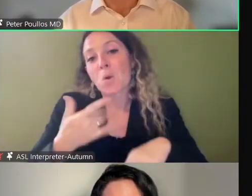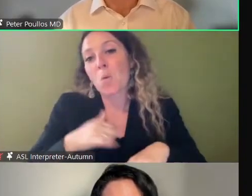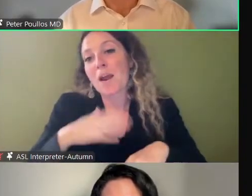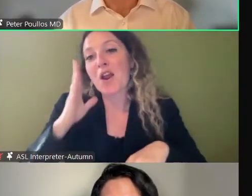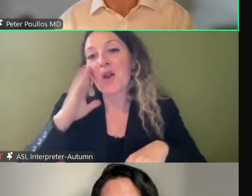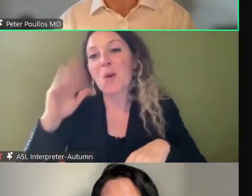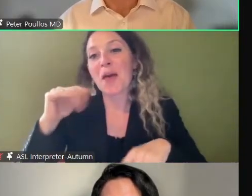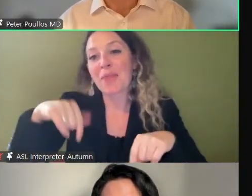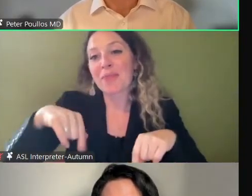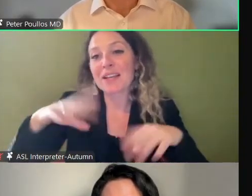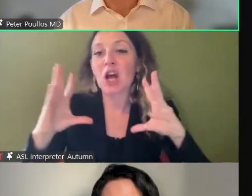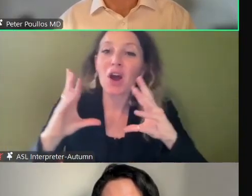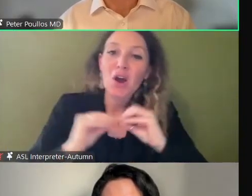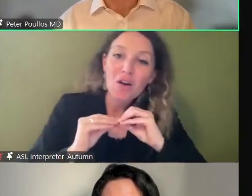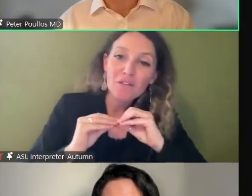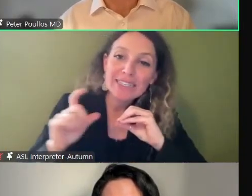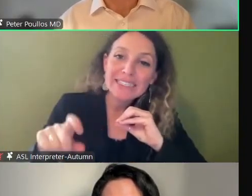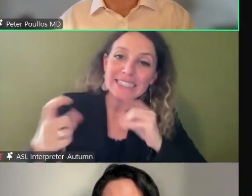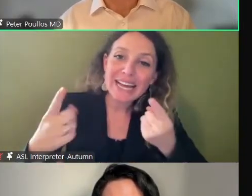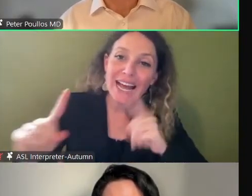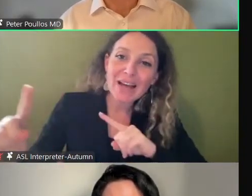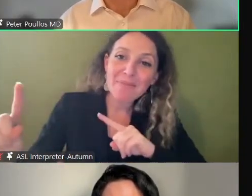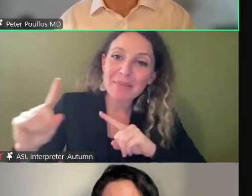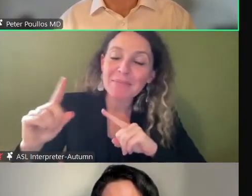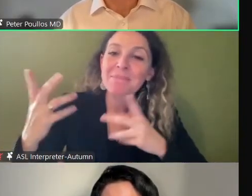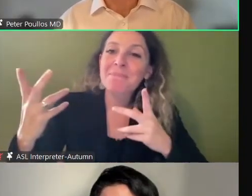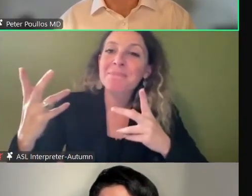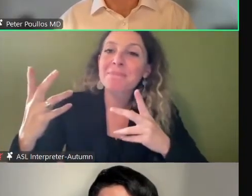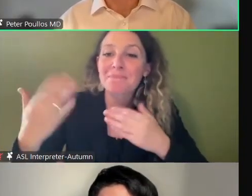needed to happen, and we need to move forward the disability and telehealth conversation.